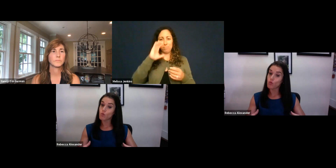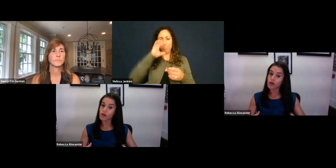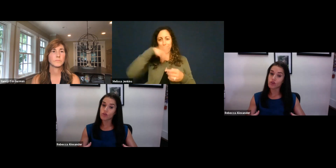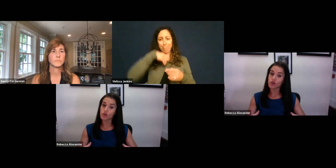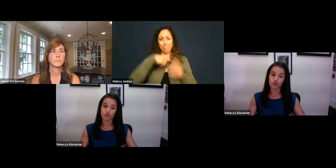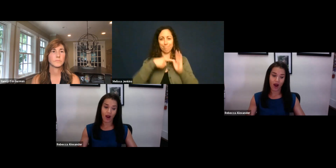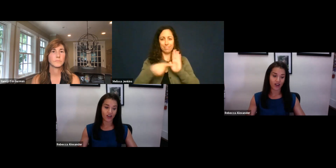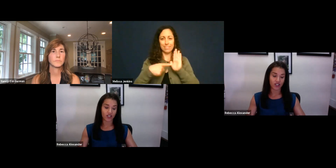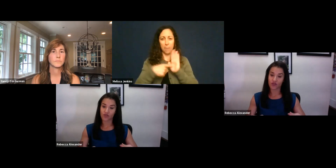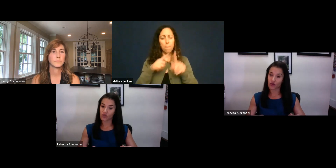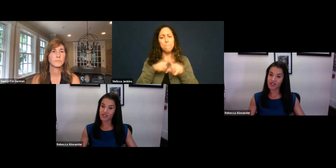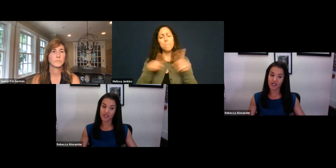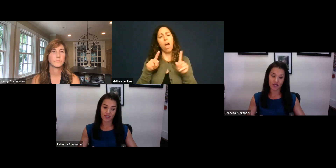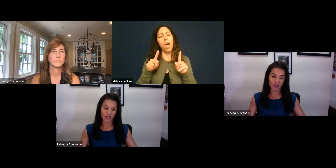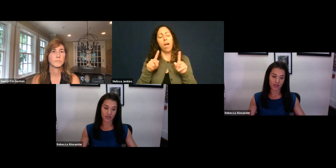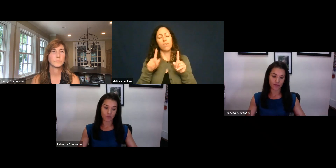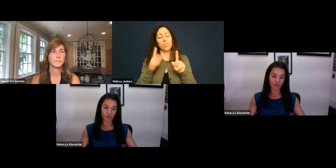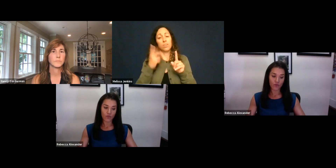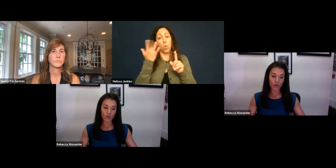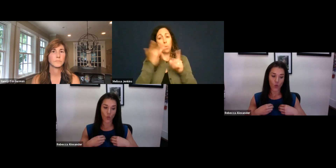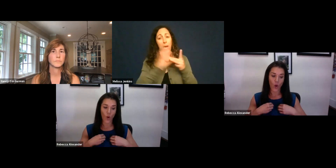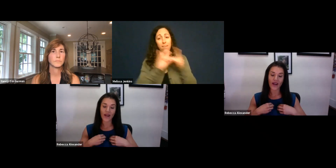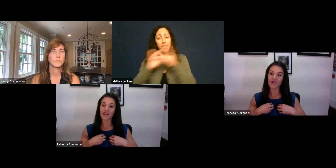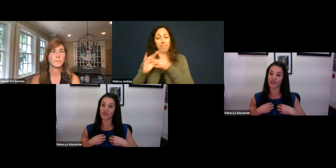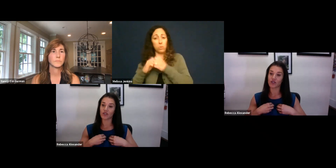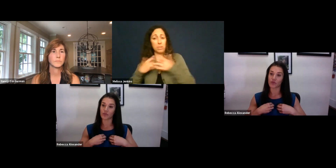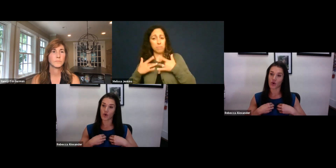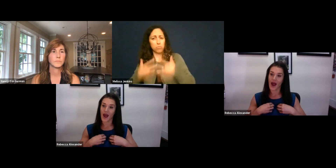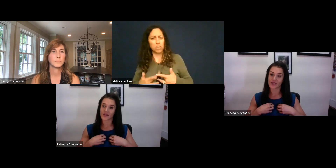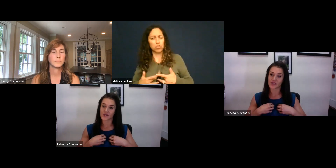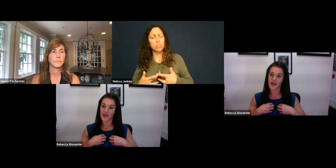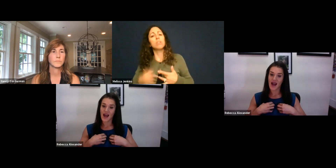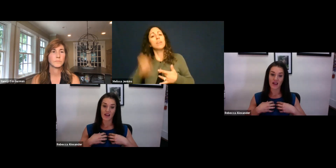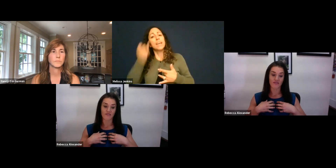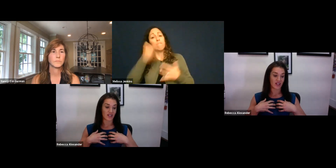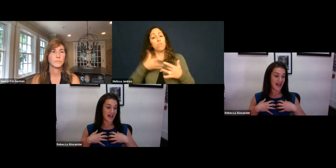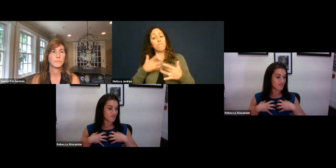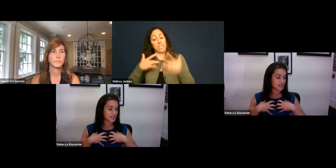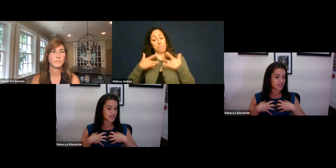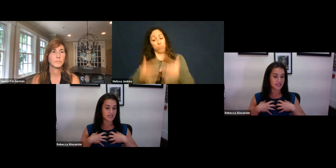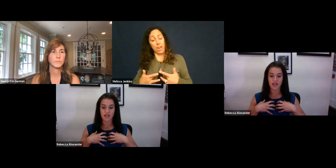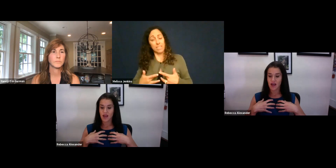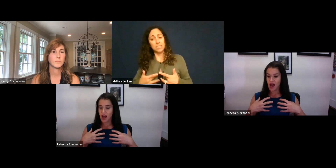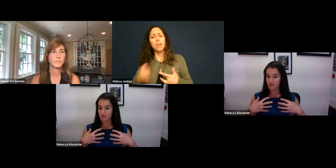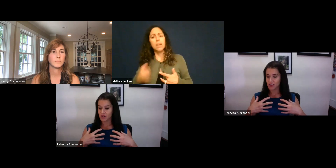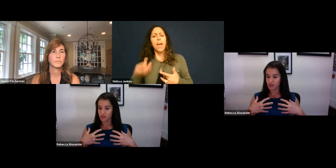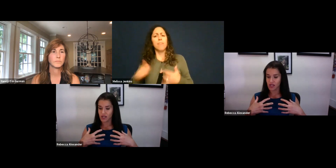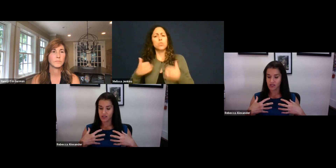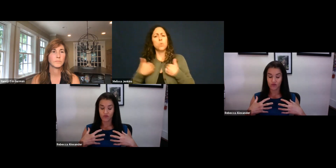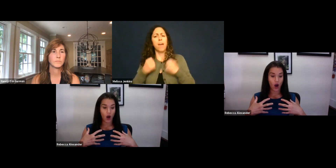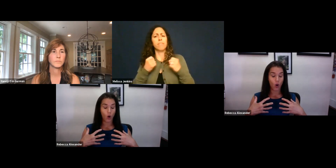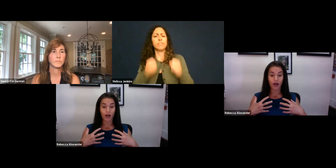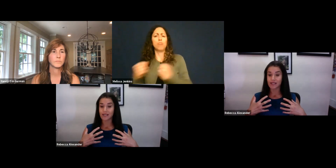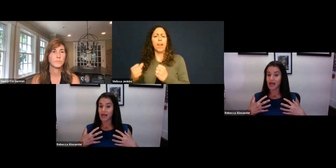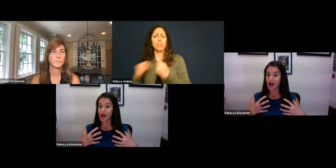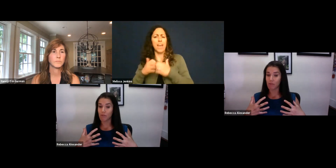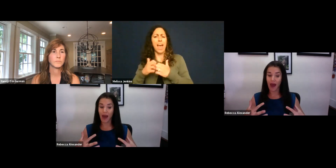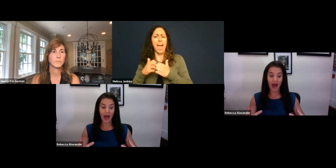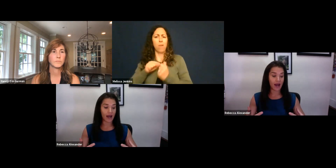And one of those strategies, for instance, is when I feel depressed, I feel a heaviness, I feel a sense of not wanting to get out of bed,